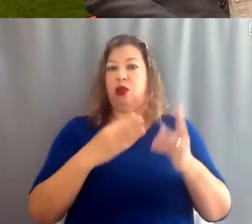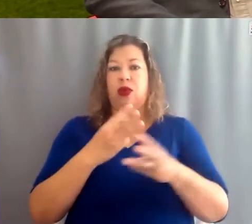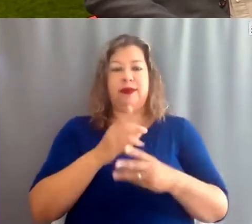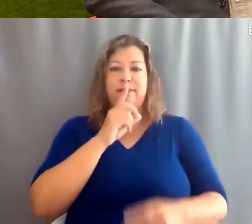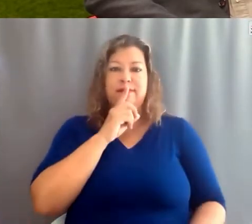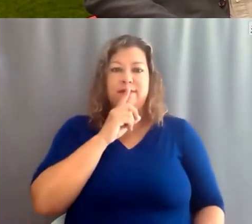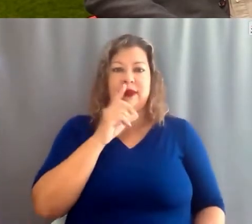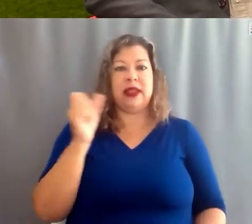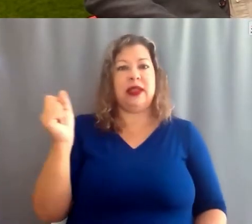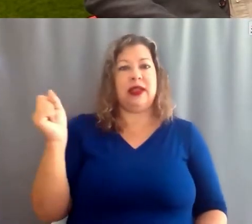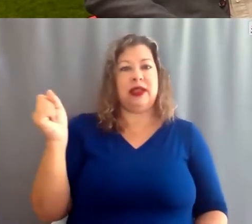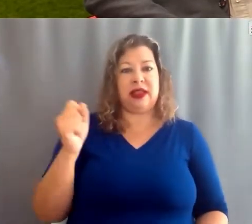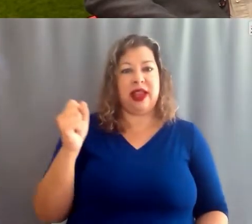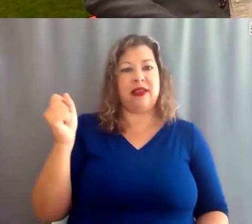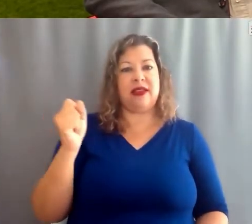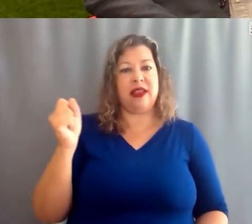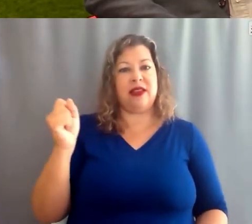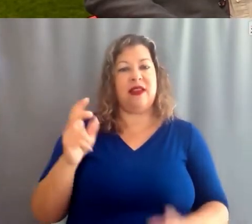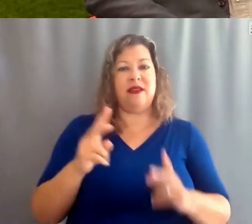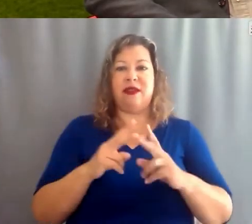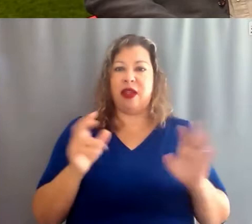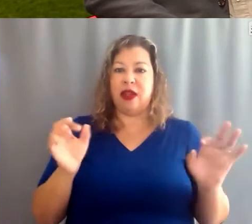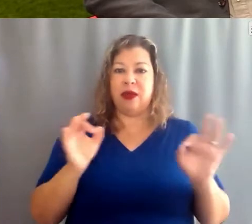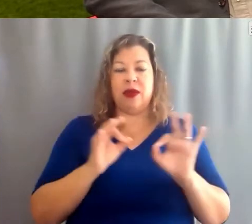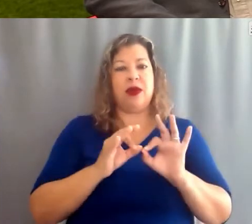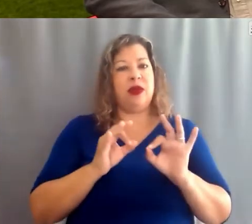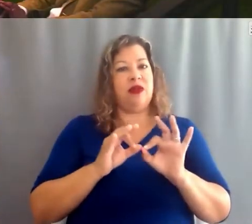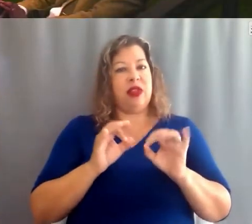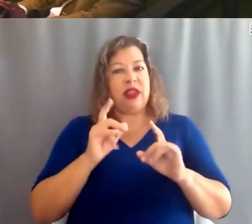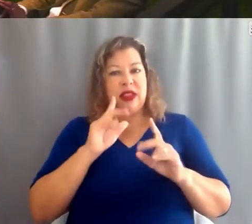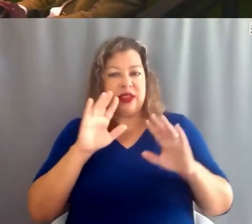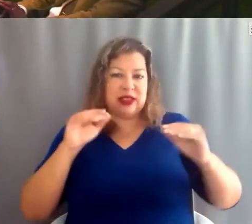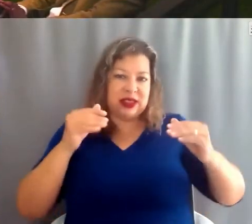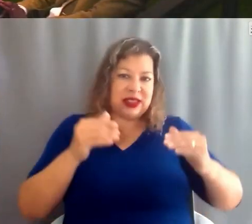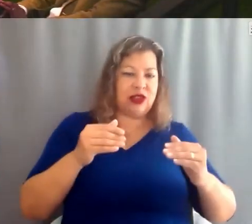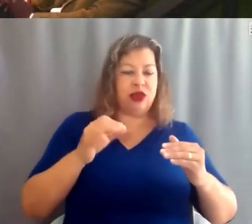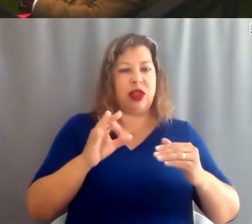This radical centering of the students. It was really important. The rest of y'all.